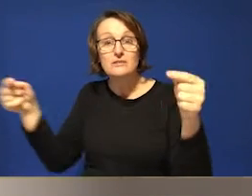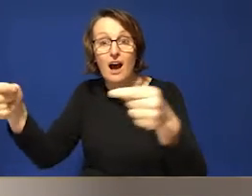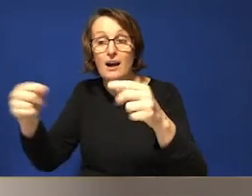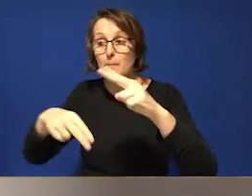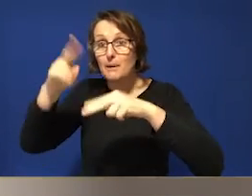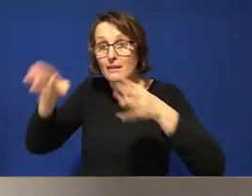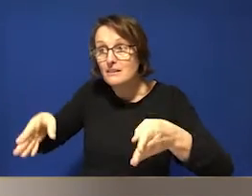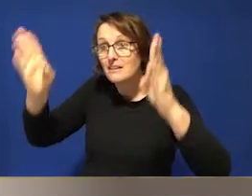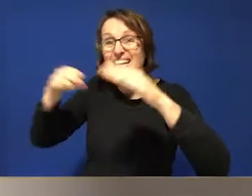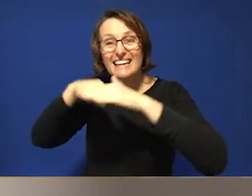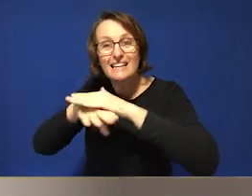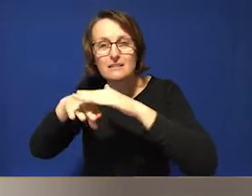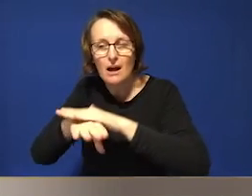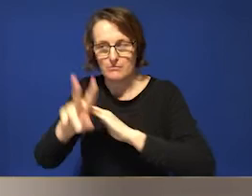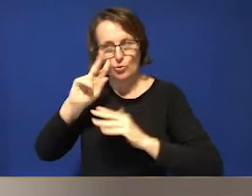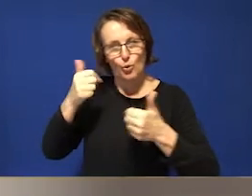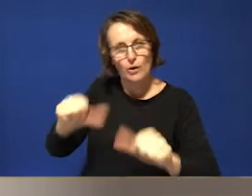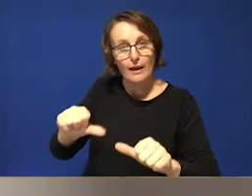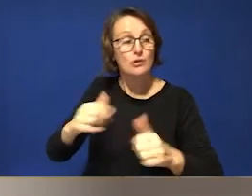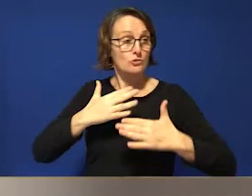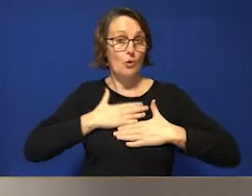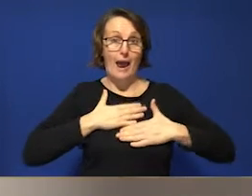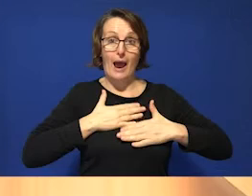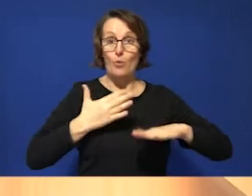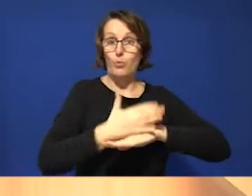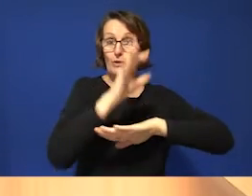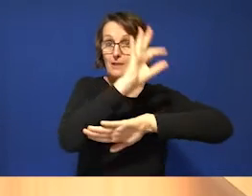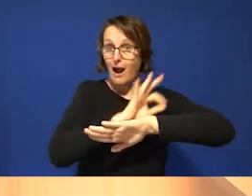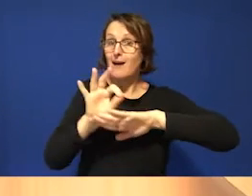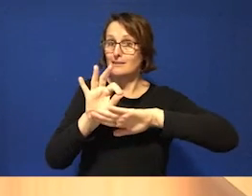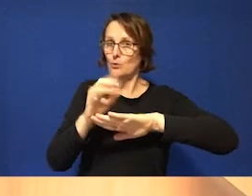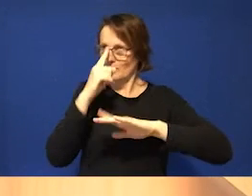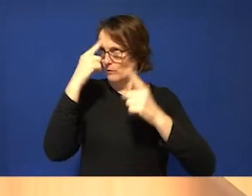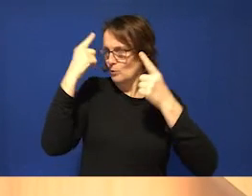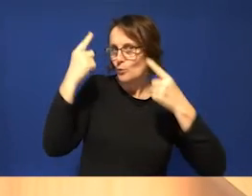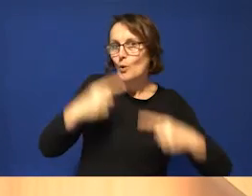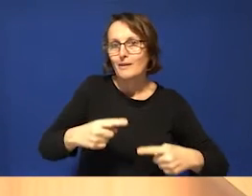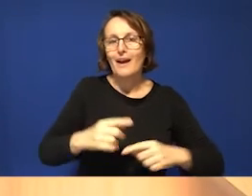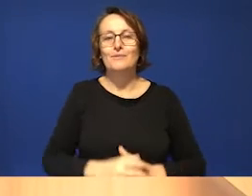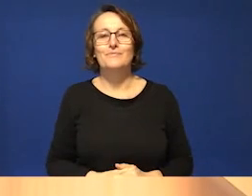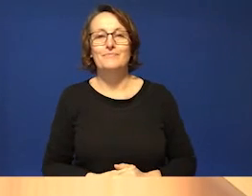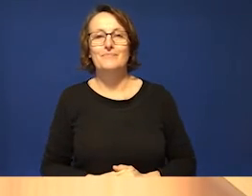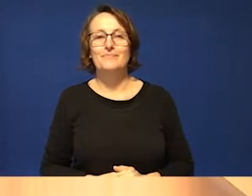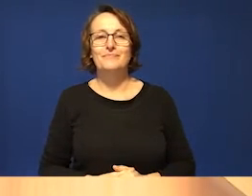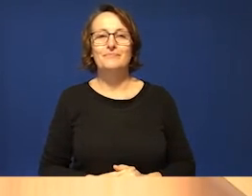And that's, I think the task that as a mature architect, that we've found in a building like this, and it's kind of, it's the best thing